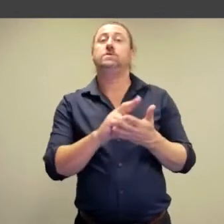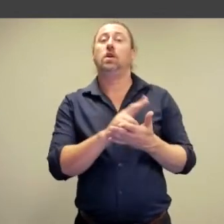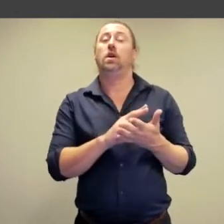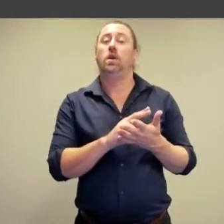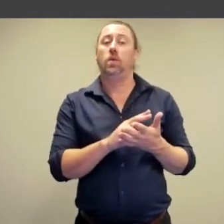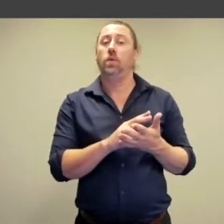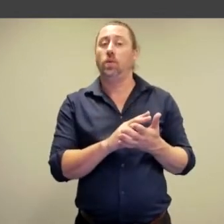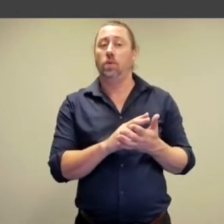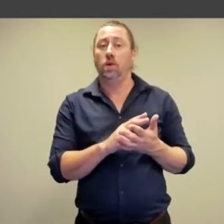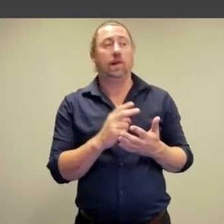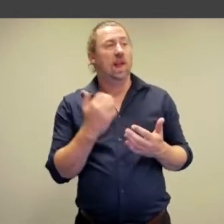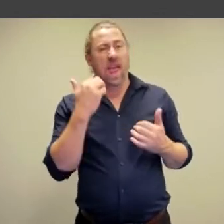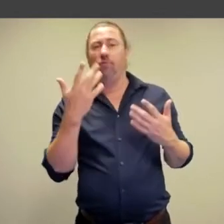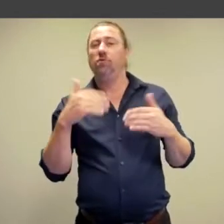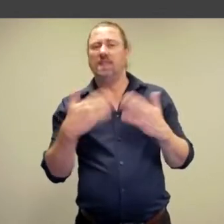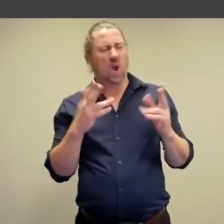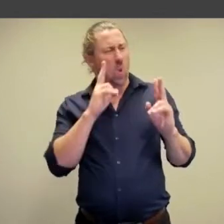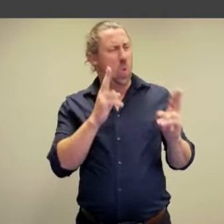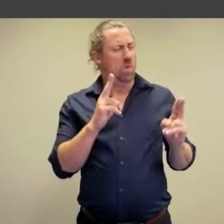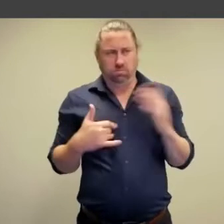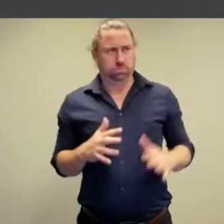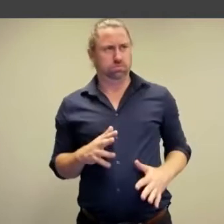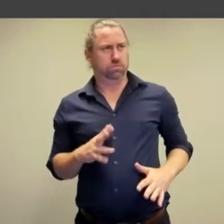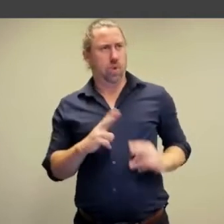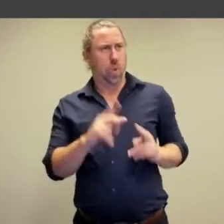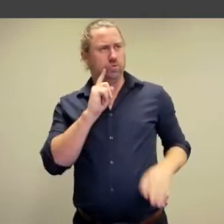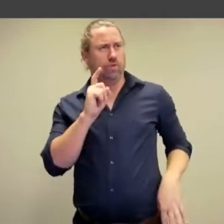behavior